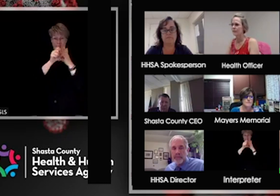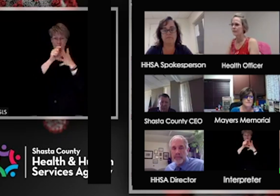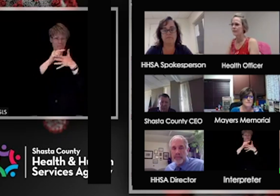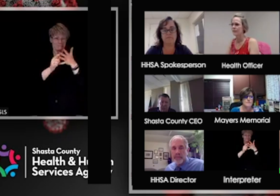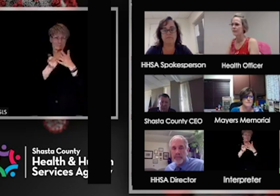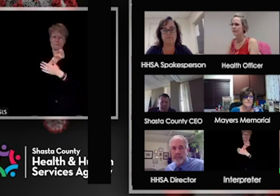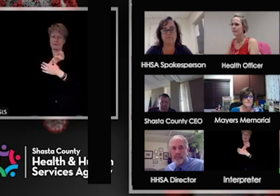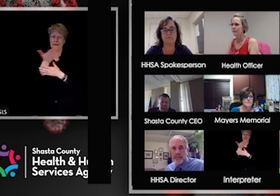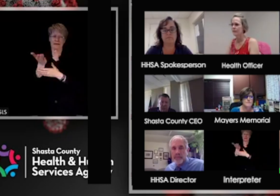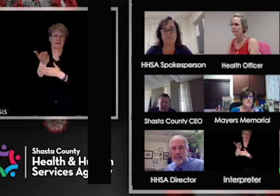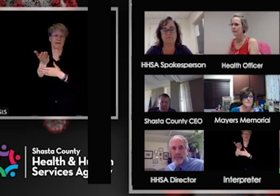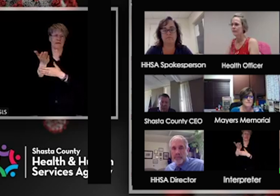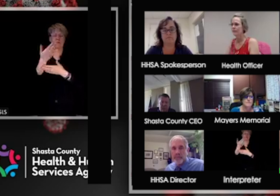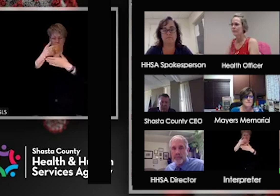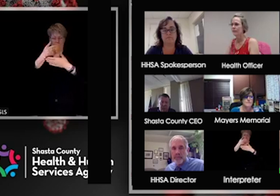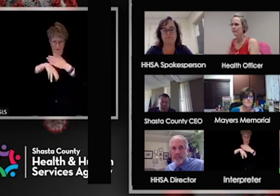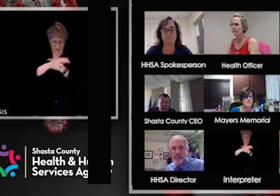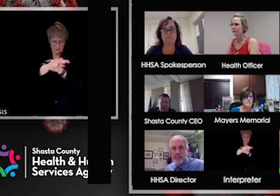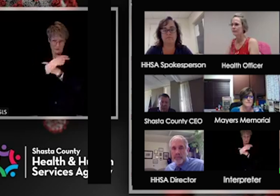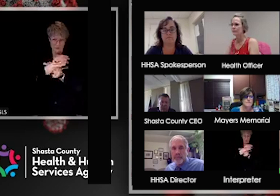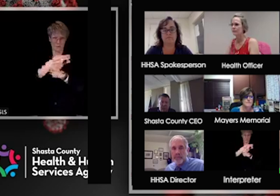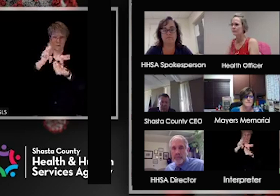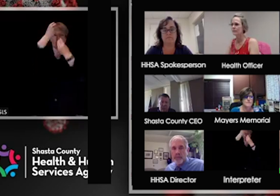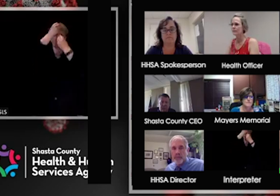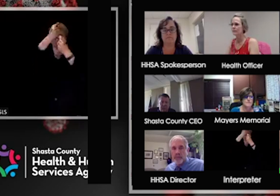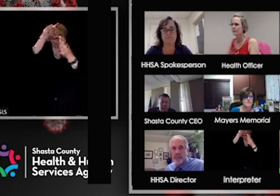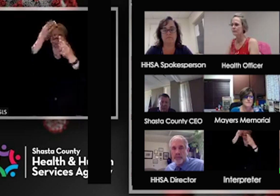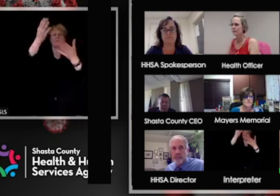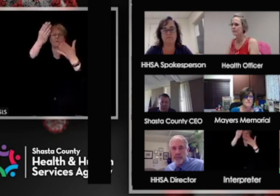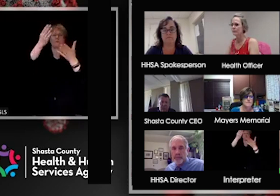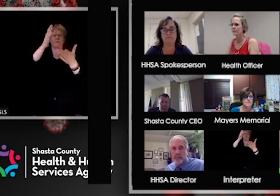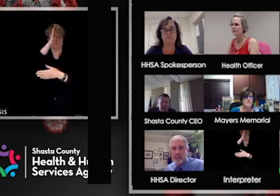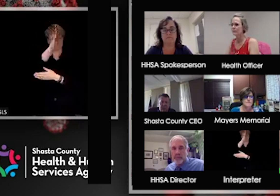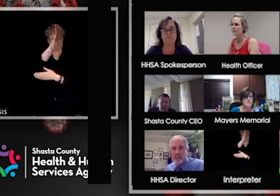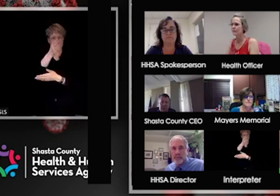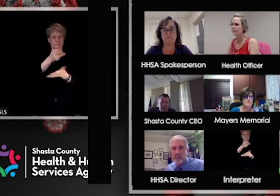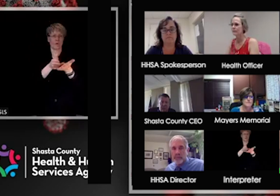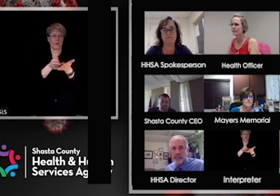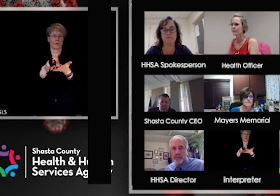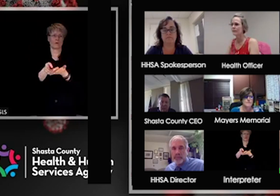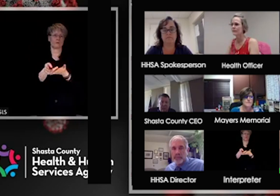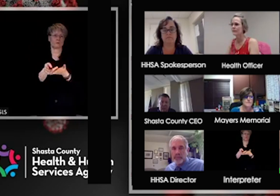open to any symptoms that they are feeling, so they don’t come to the hospital and potentially